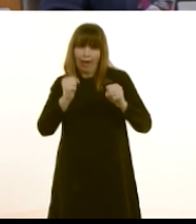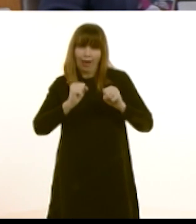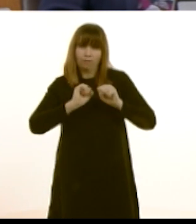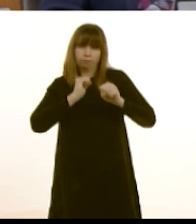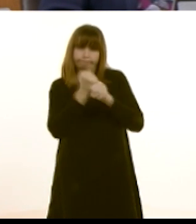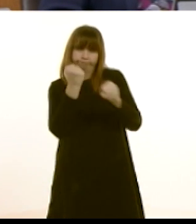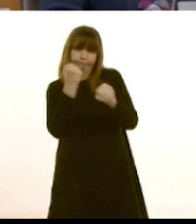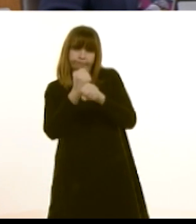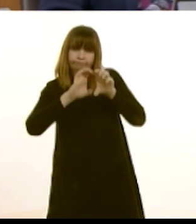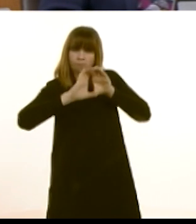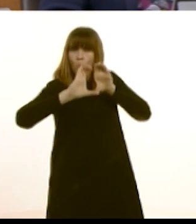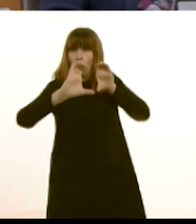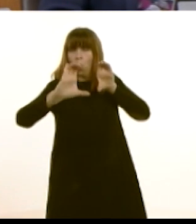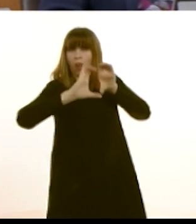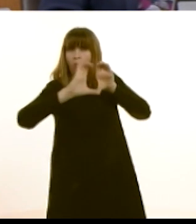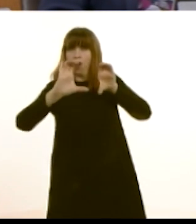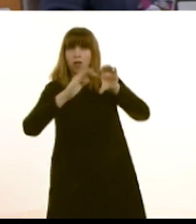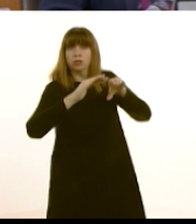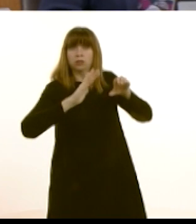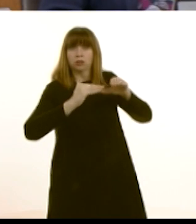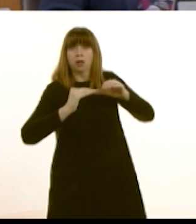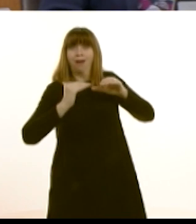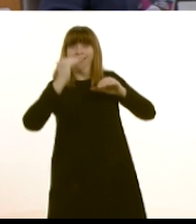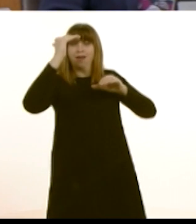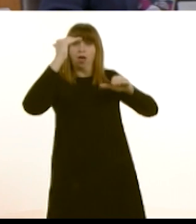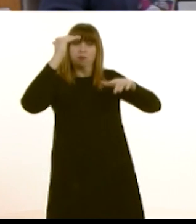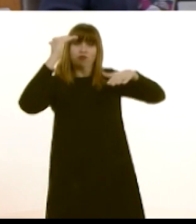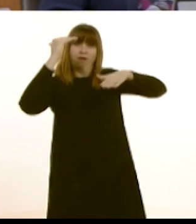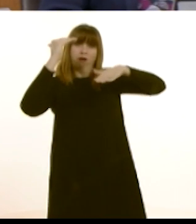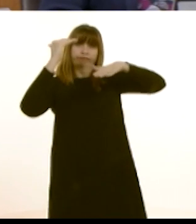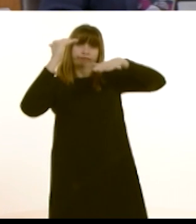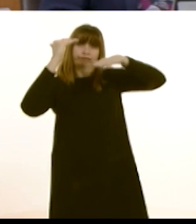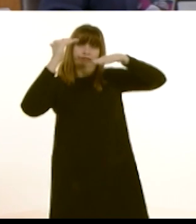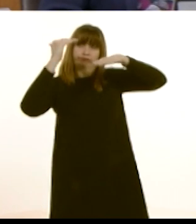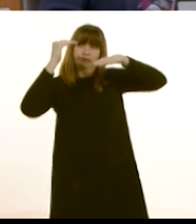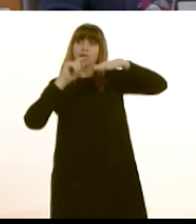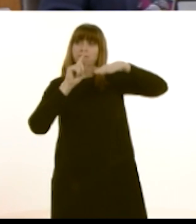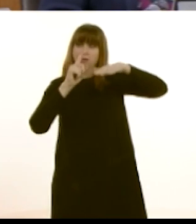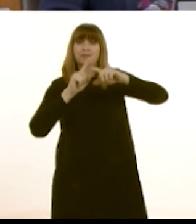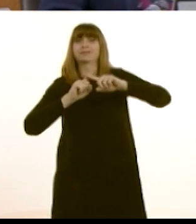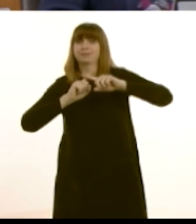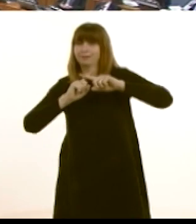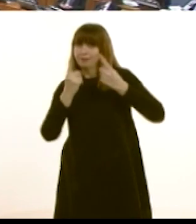safeguarding communities are, bearing in mind the climate change that we are witnessing.